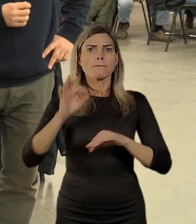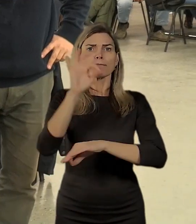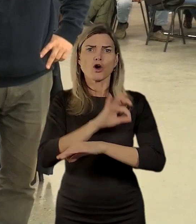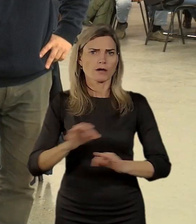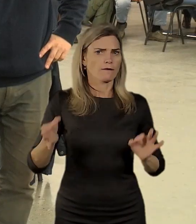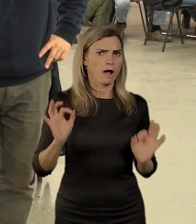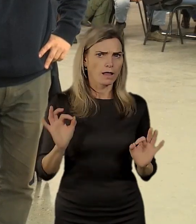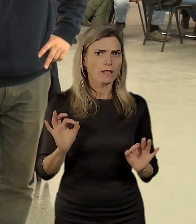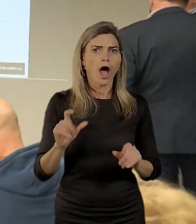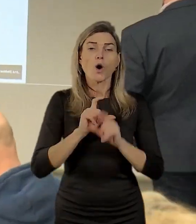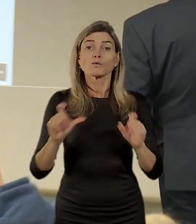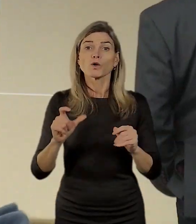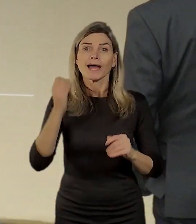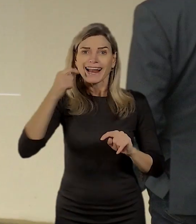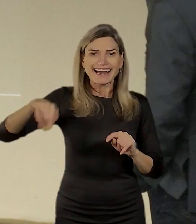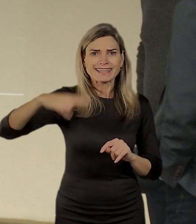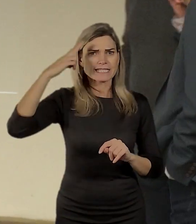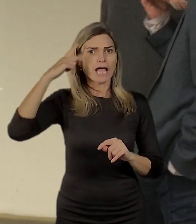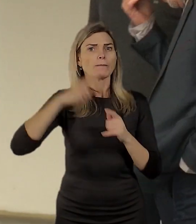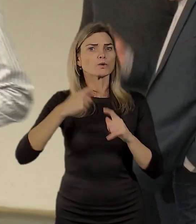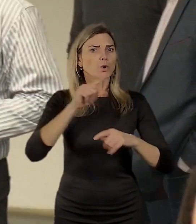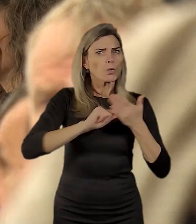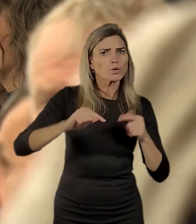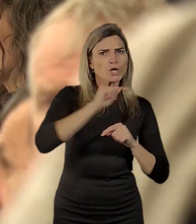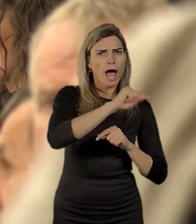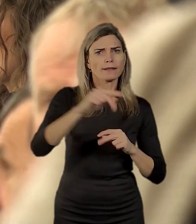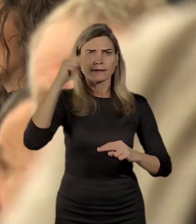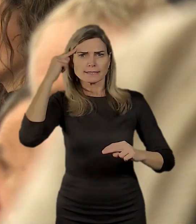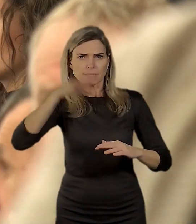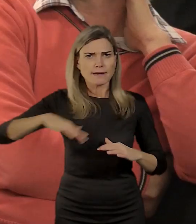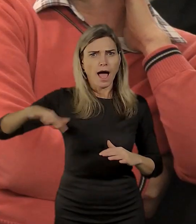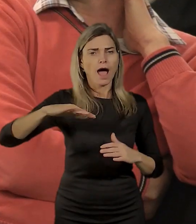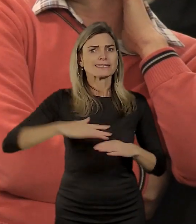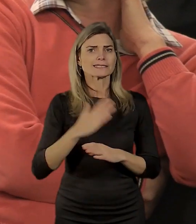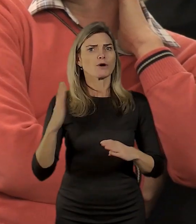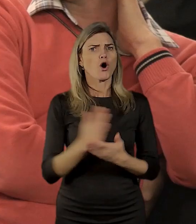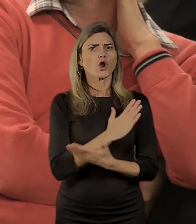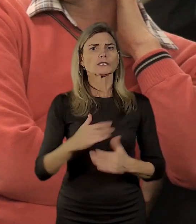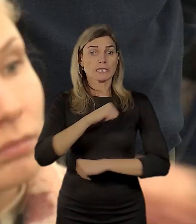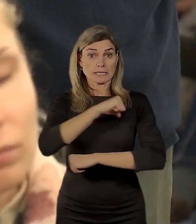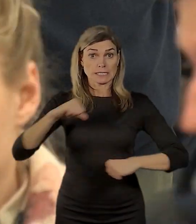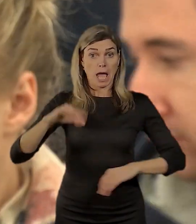else presenting the voice of the people to you. But here we have honestly trampled two years of negotiations with the public at several meetings.